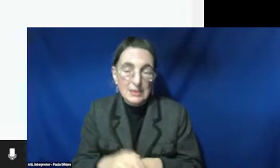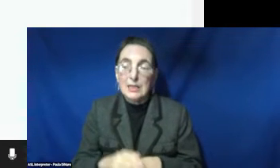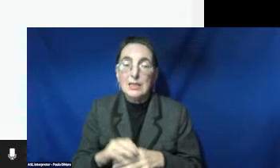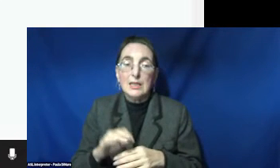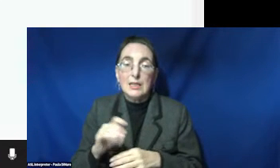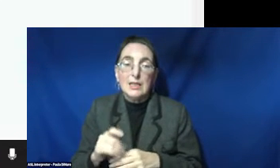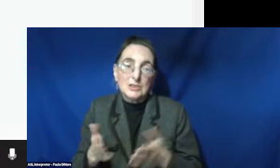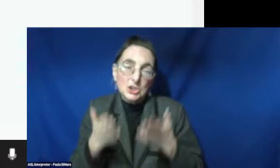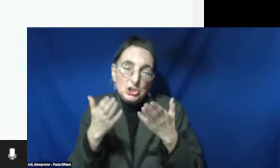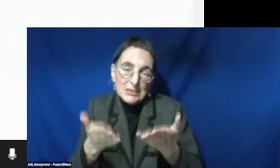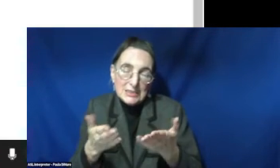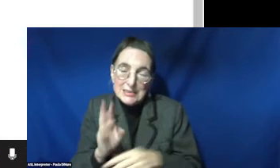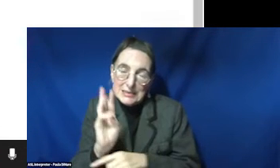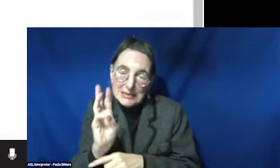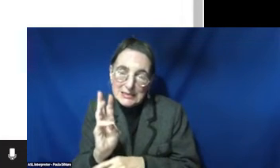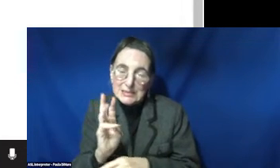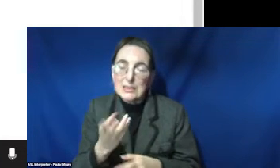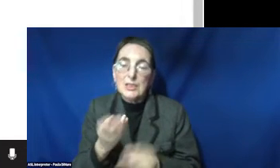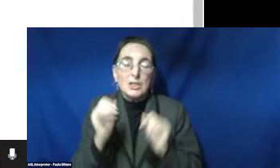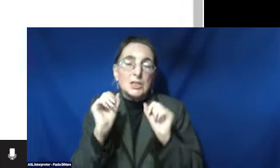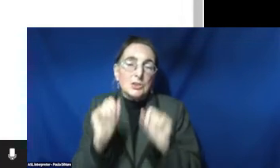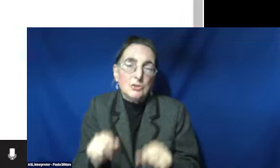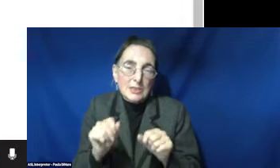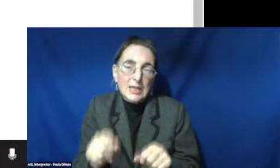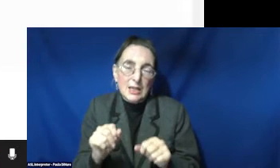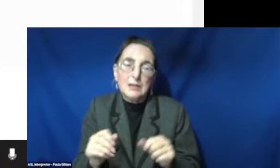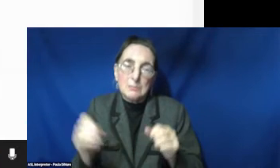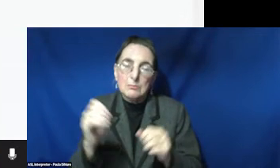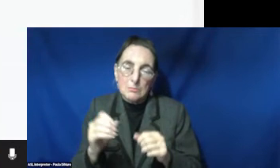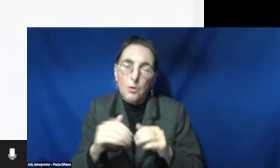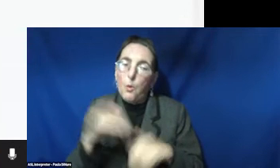But you can go more than that. But it will warn you.